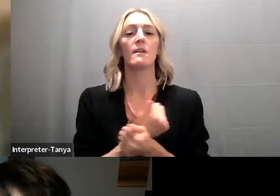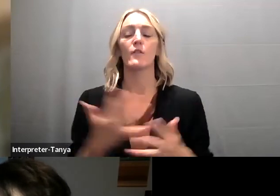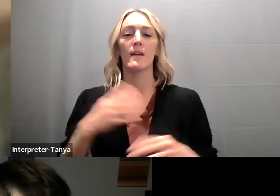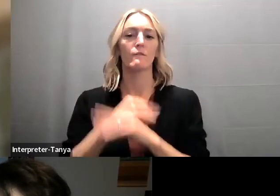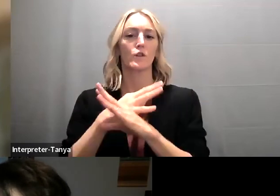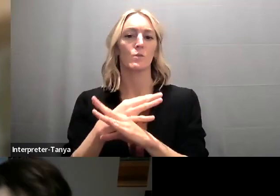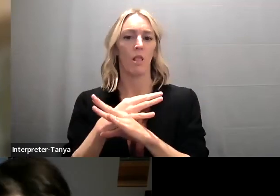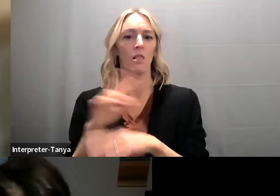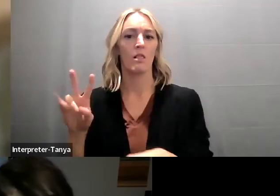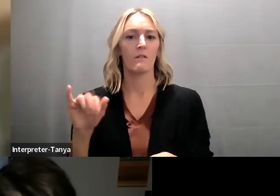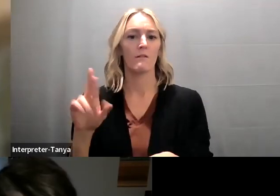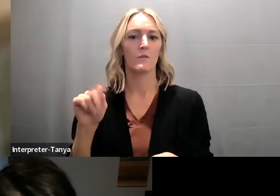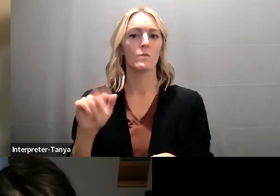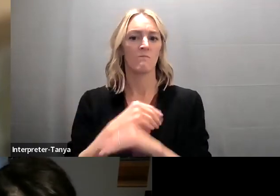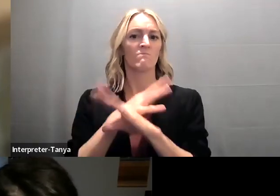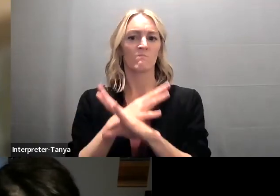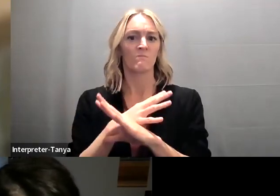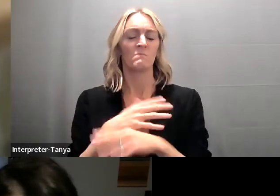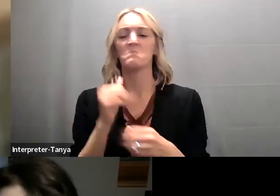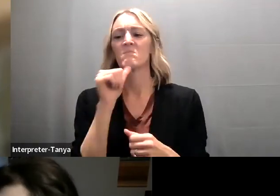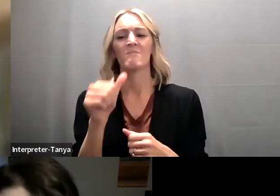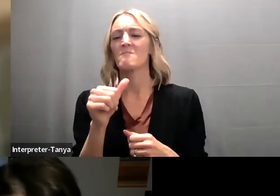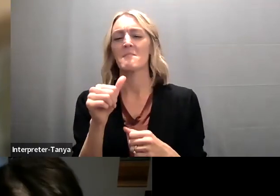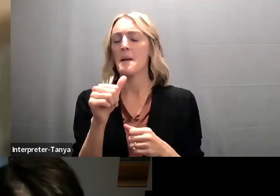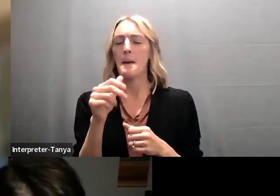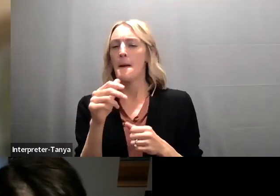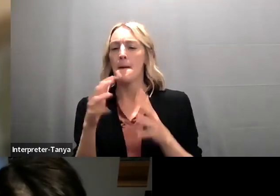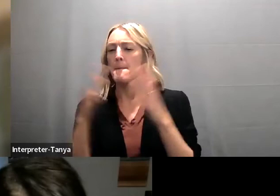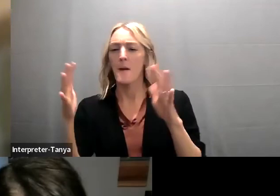virtually. There's not a lot we've gone back to in terms of on site or in person.